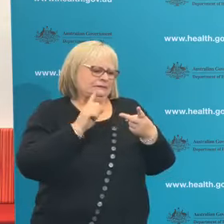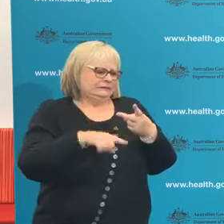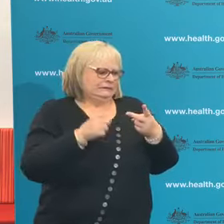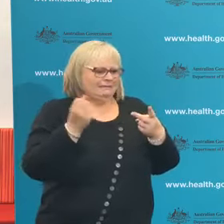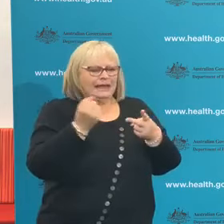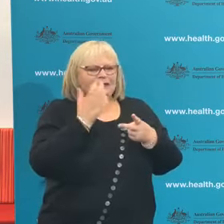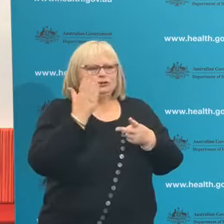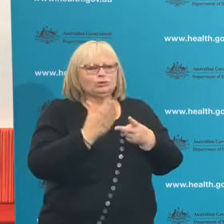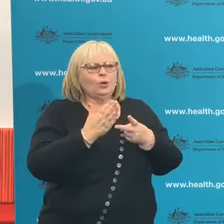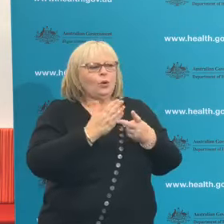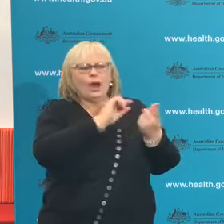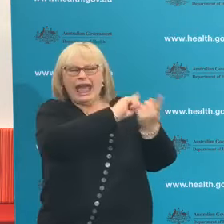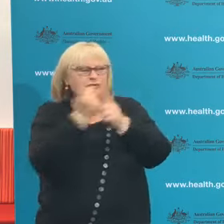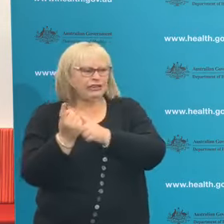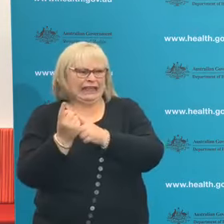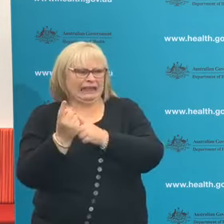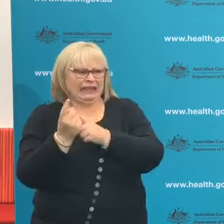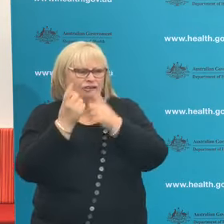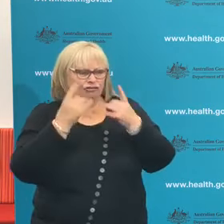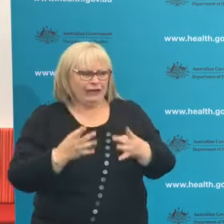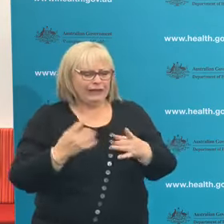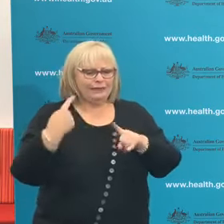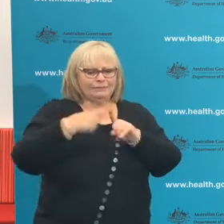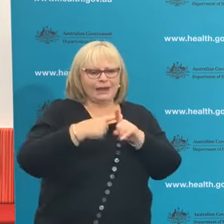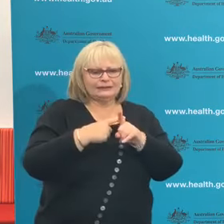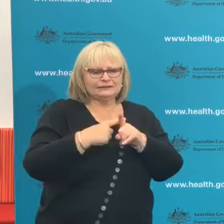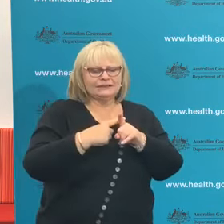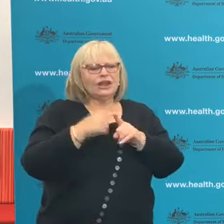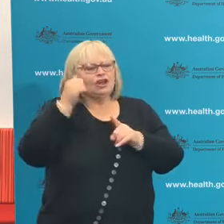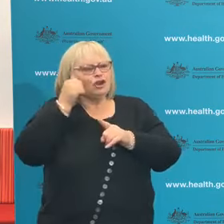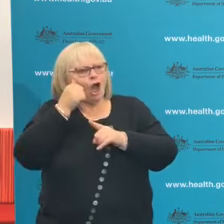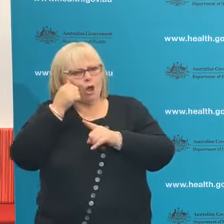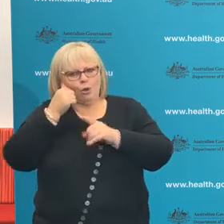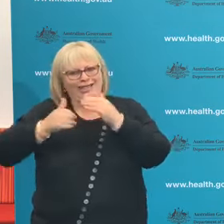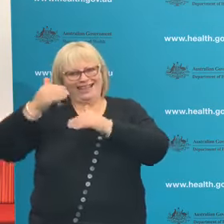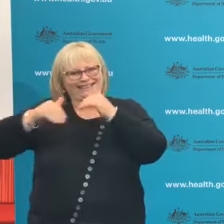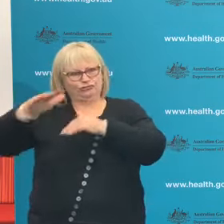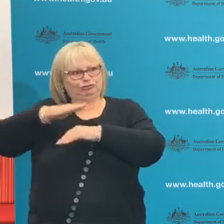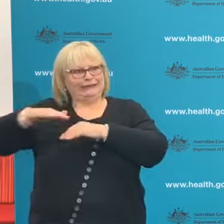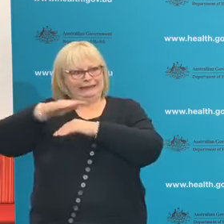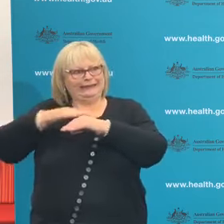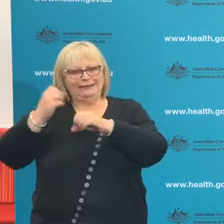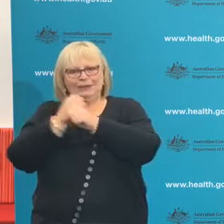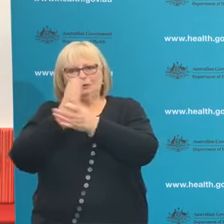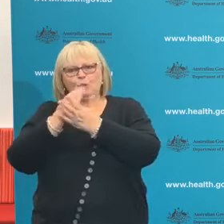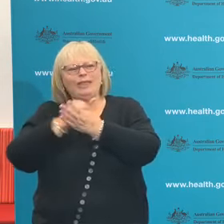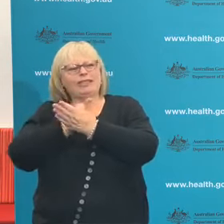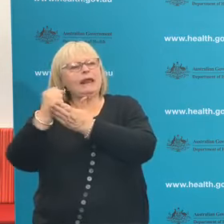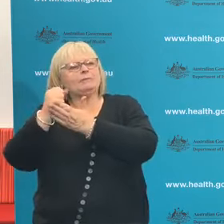the elements in place as well as the local epidemiology. So, and we do strongly